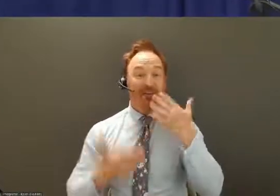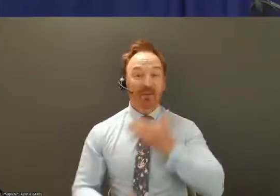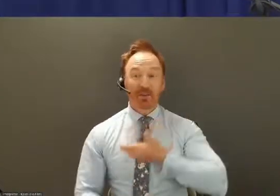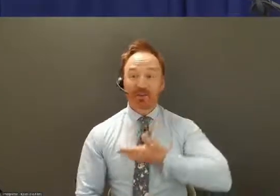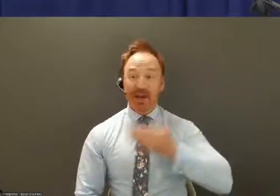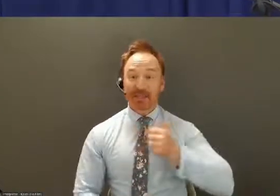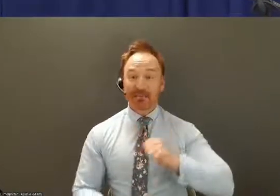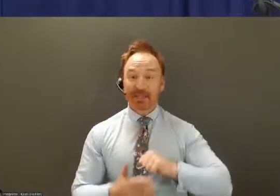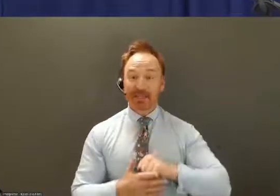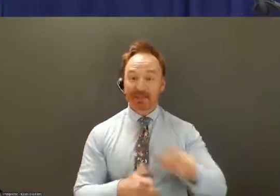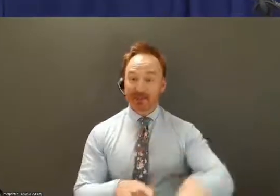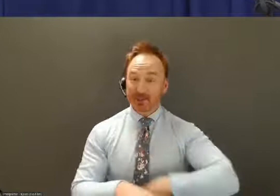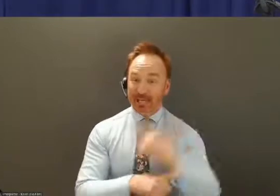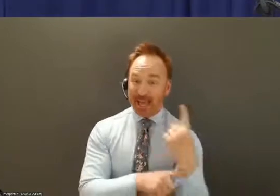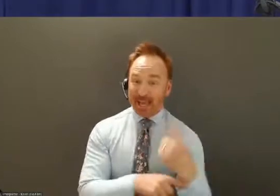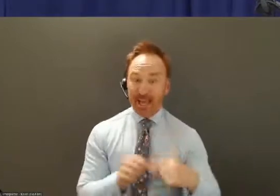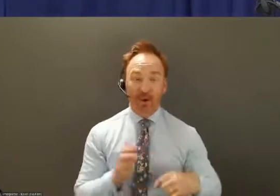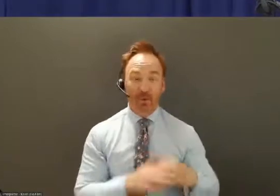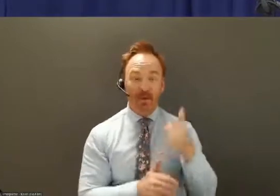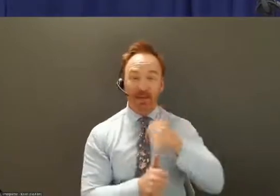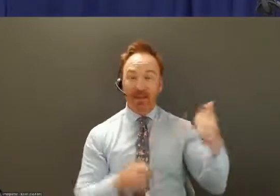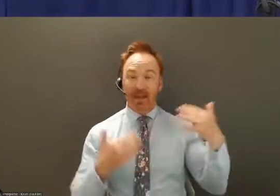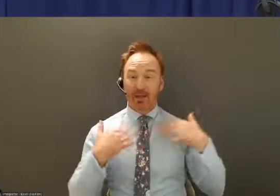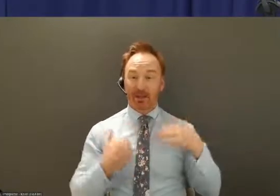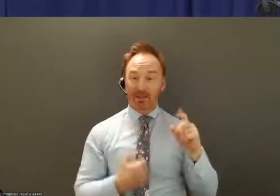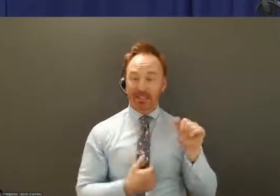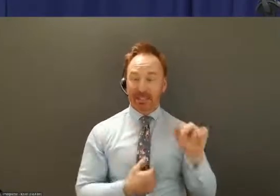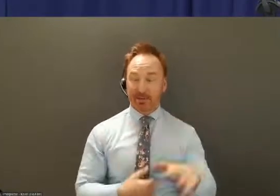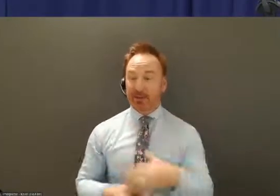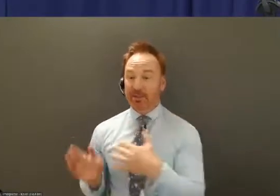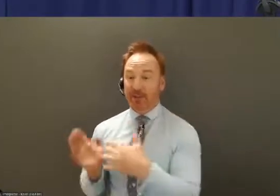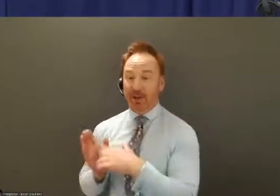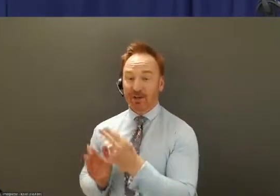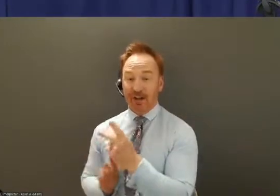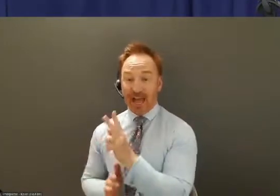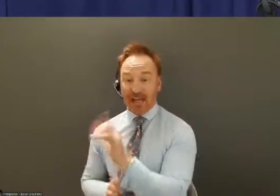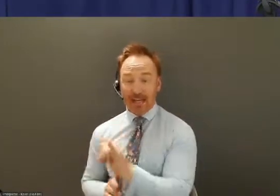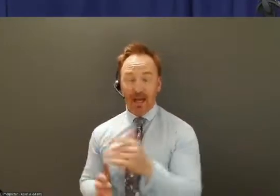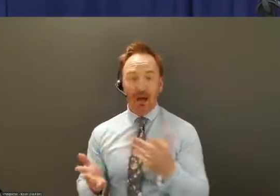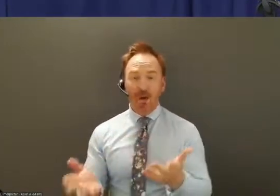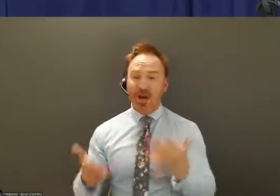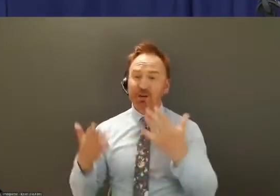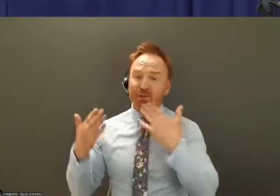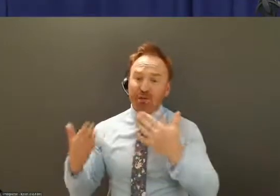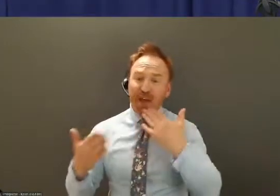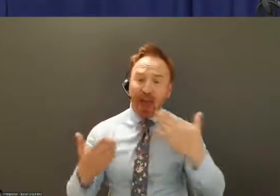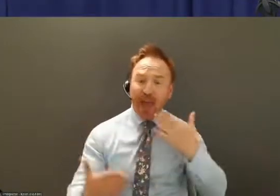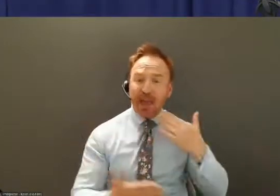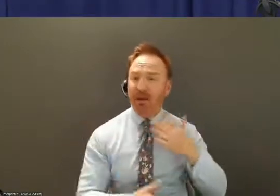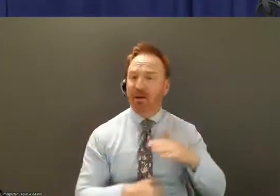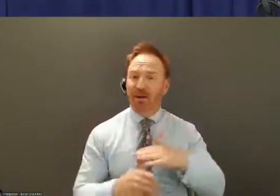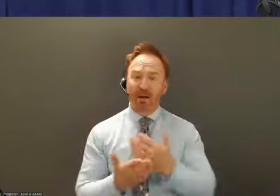safe six plus one. Masking is a simple thing you can do.